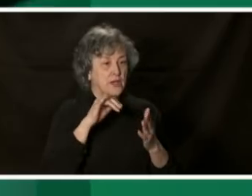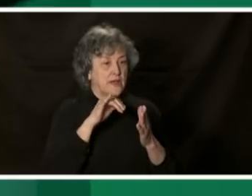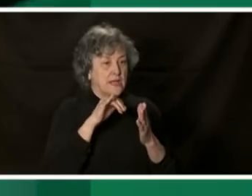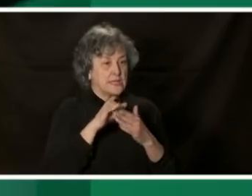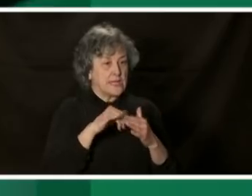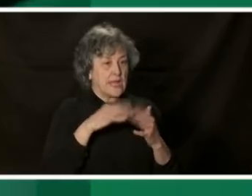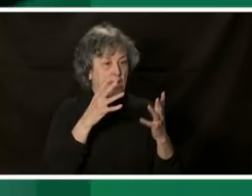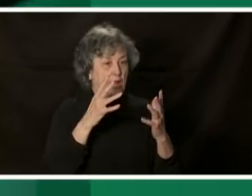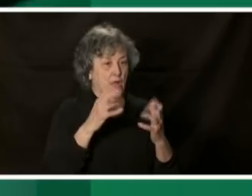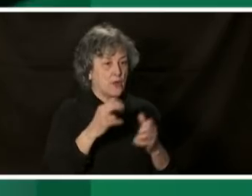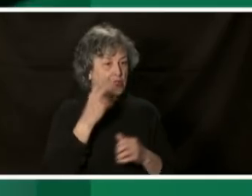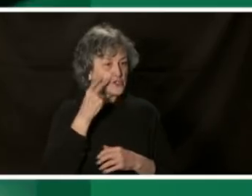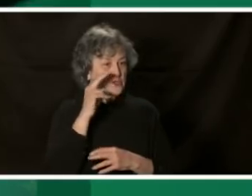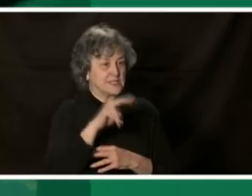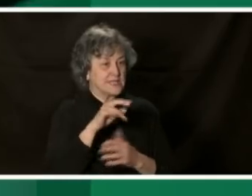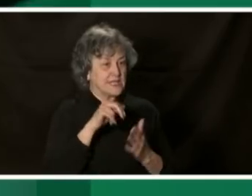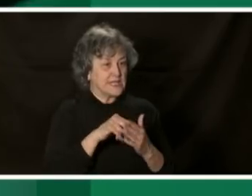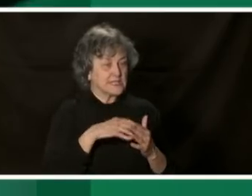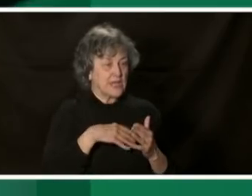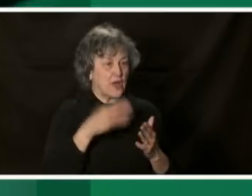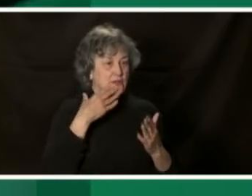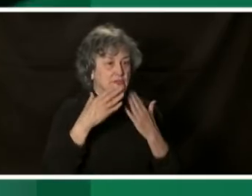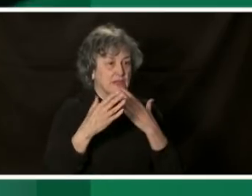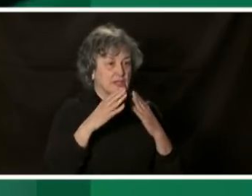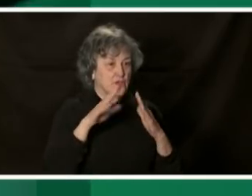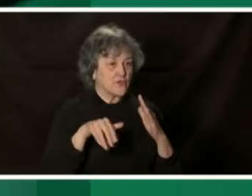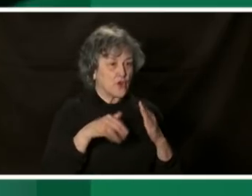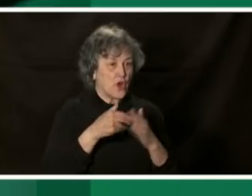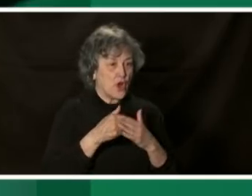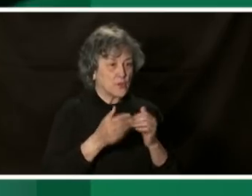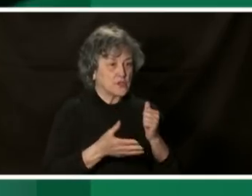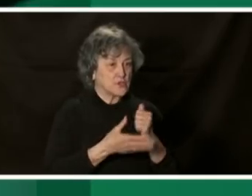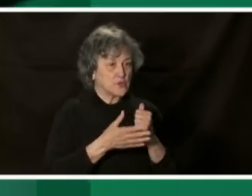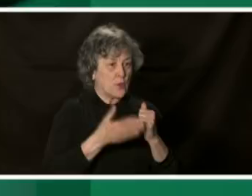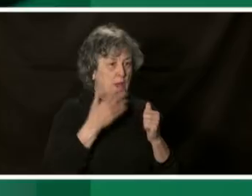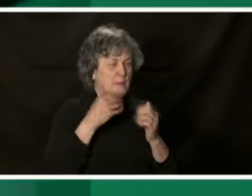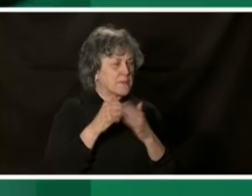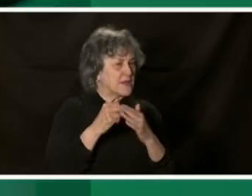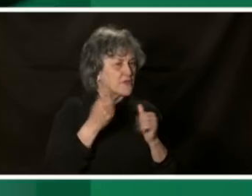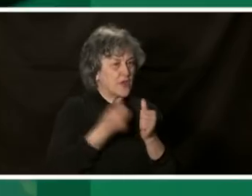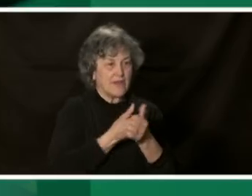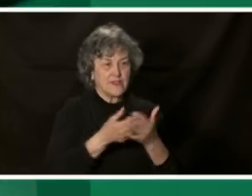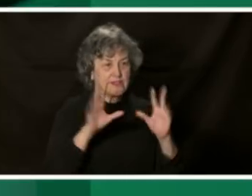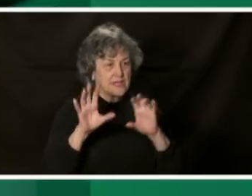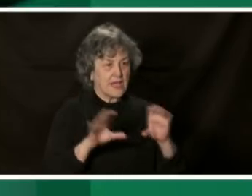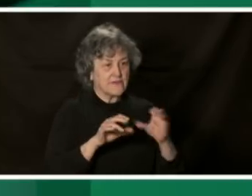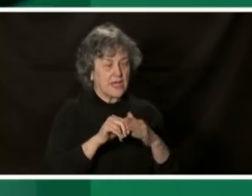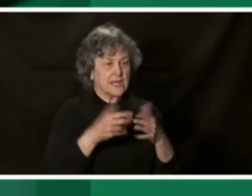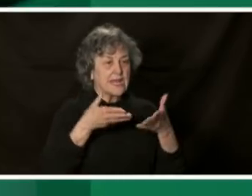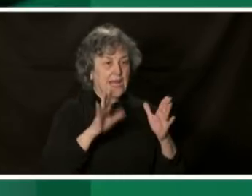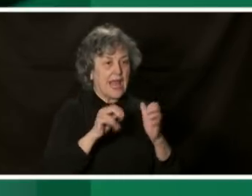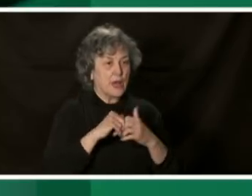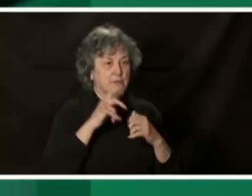AND AS A DISTANCE LEARNER, I JUST WANT TO SAY THANK YOU TO MCH SAGE FOR HELPING ME FEEL LIKE PART OF THE BLAZER FAMILY, AND ALLOWING ME TO BE YOUR TREASURER. CONGRATS, GRADS.